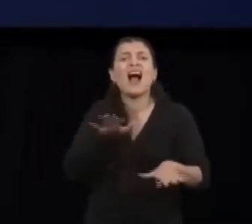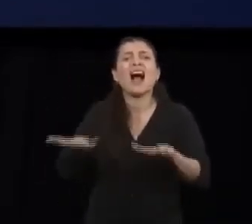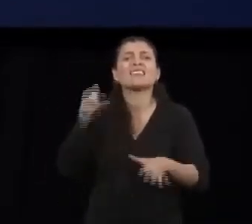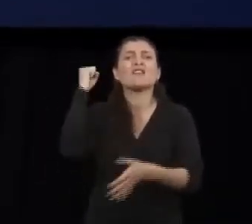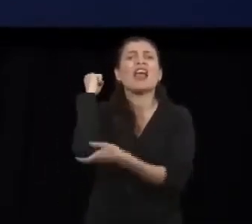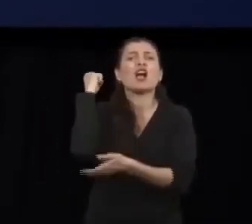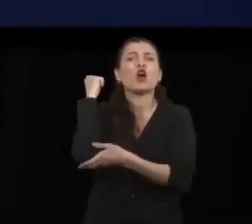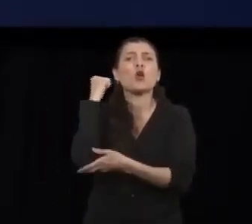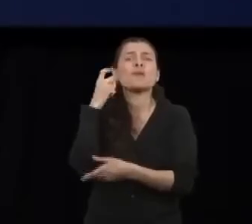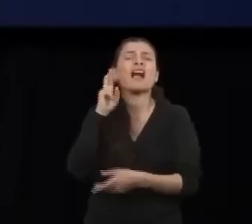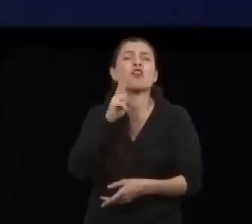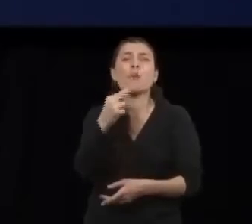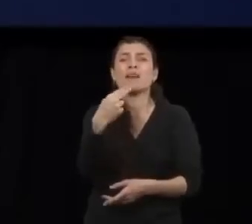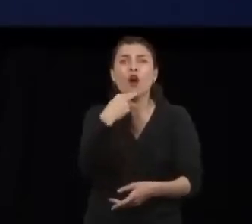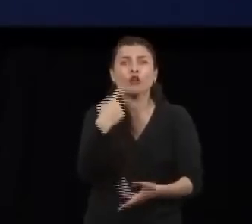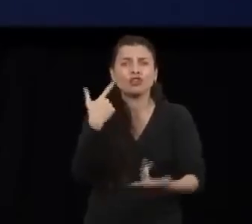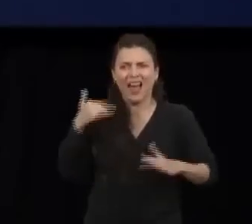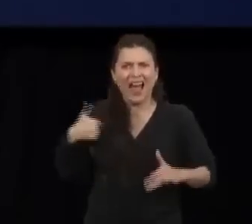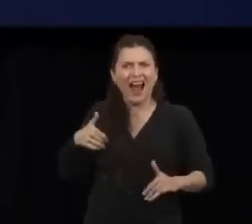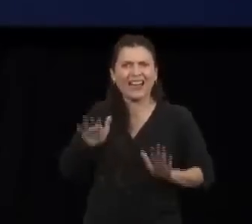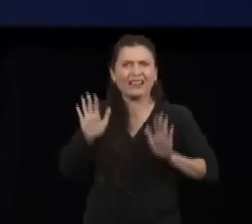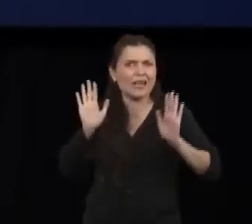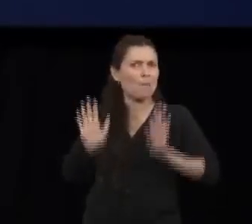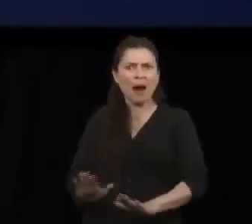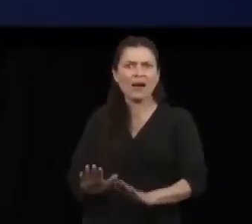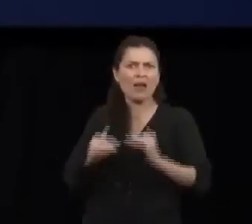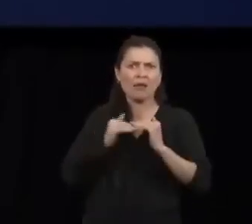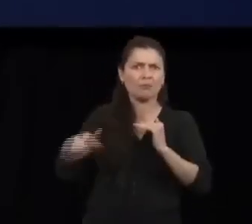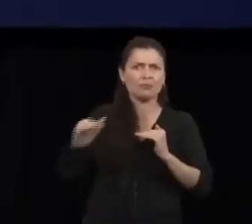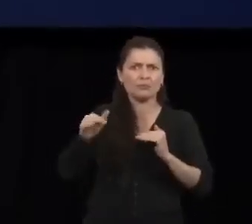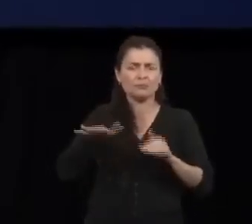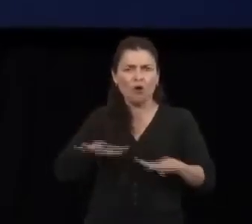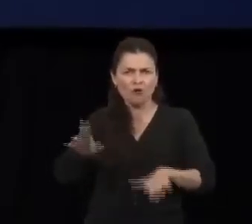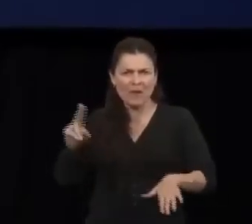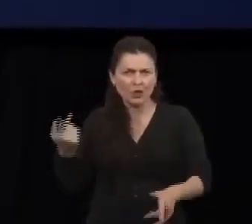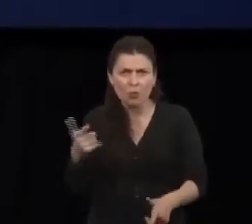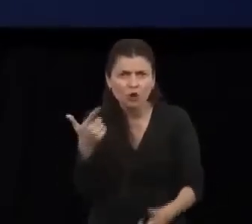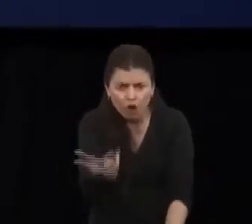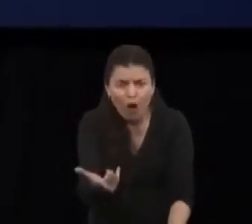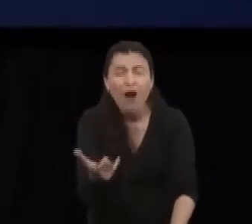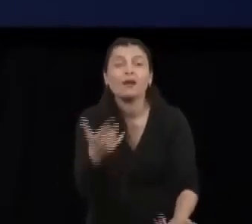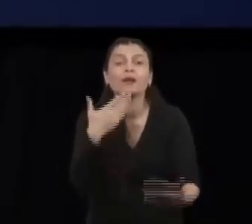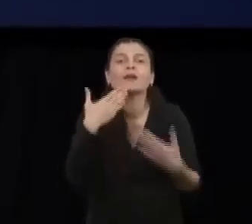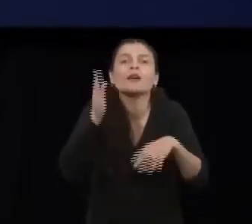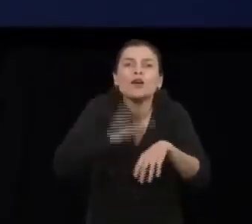since 2011 in Argentina, with fluctuations according to the political cycle.